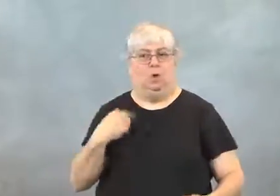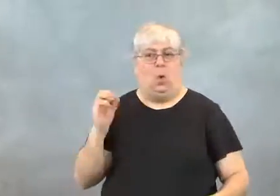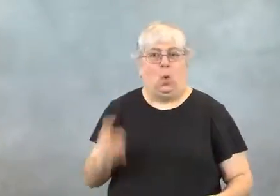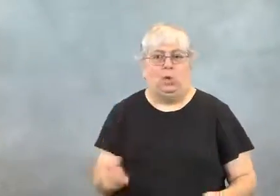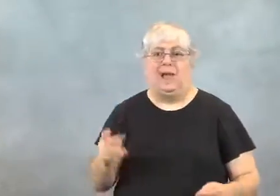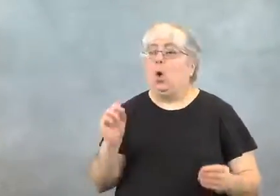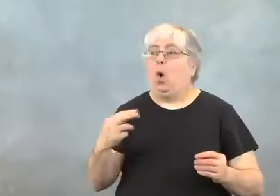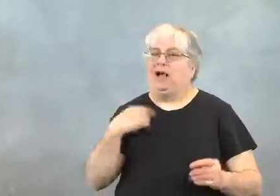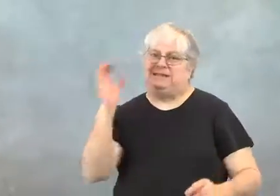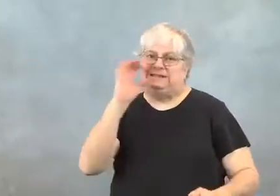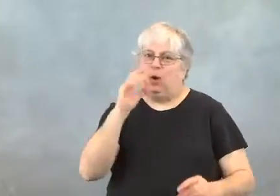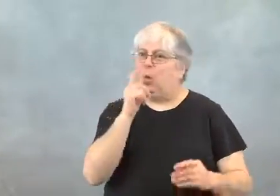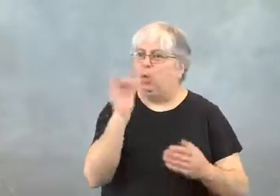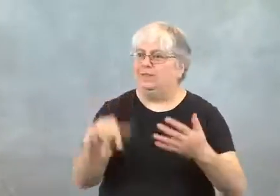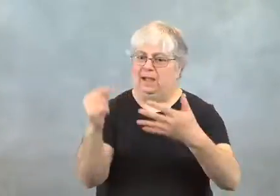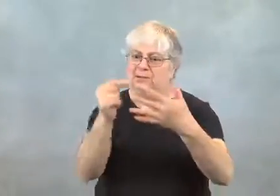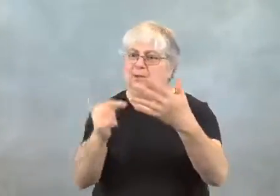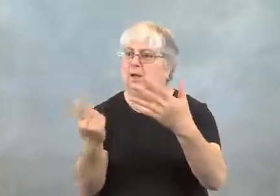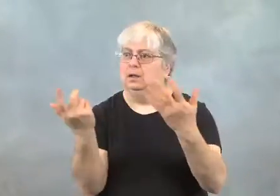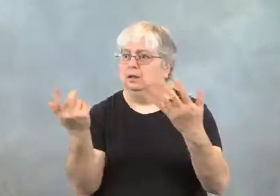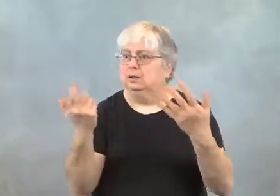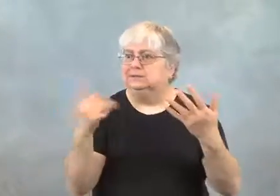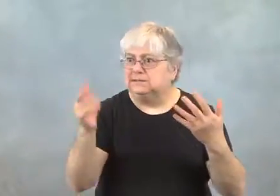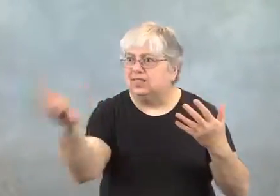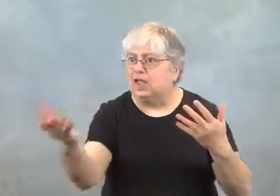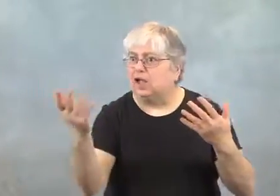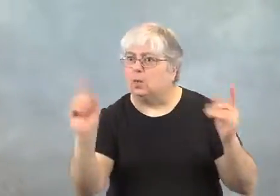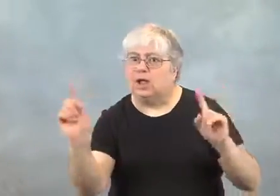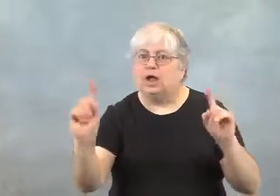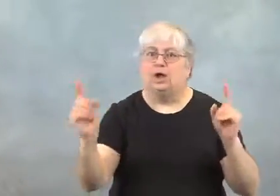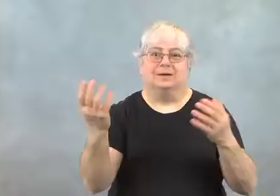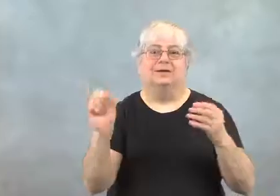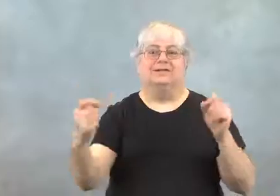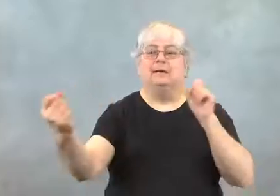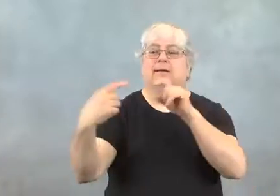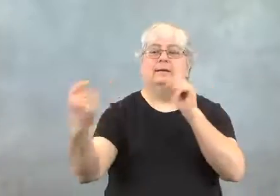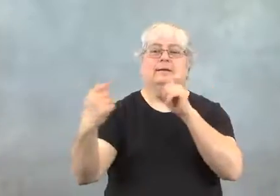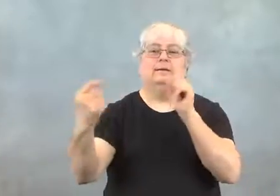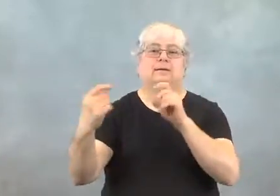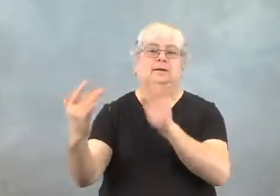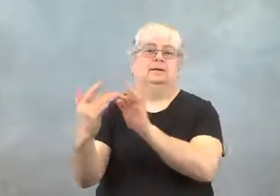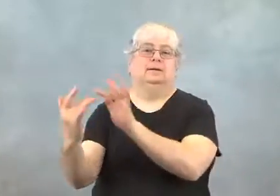People could say, "I'm ok", or leave messages to find someone.